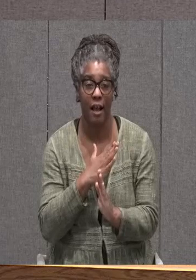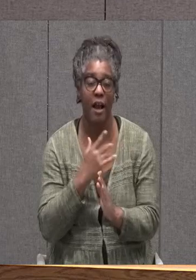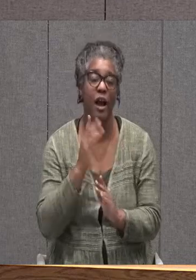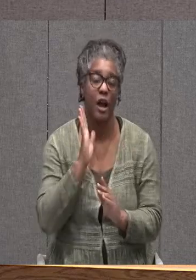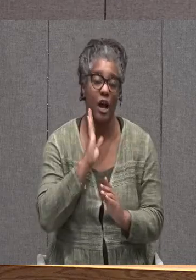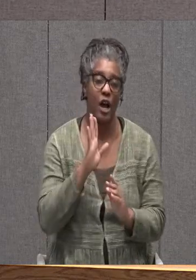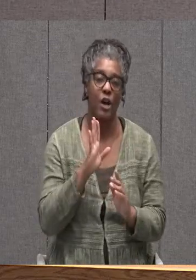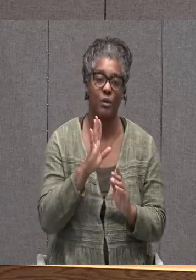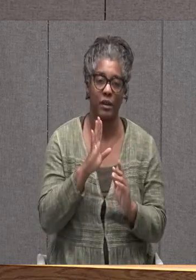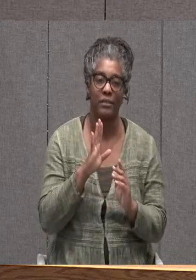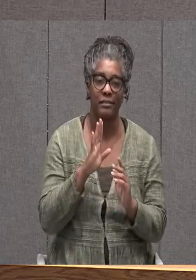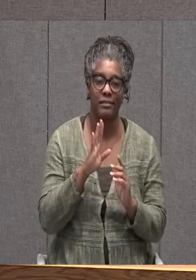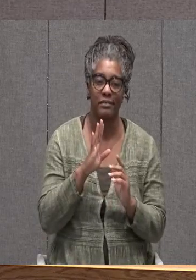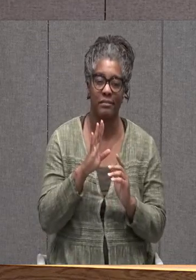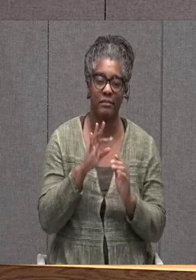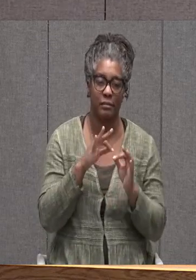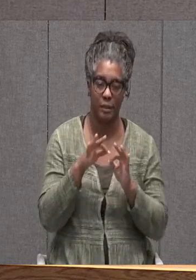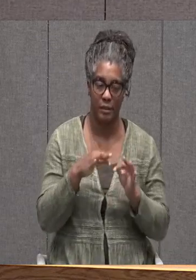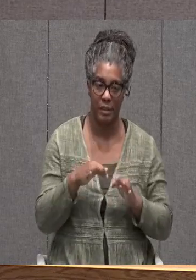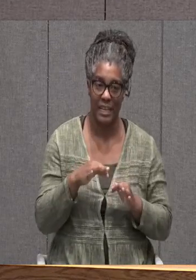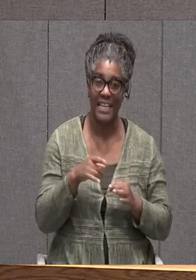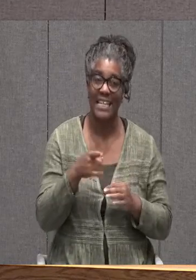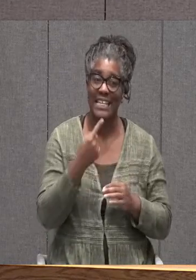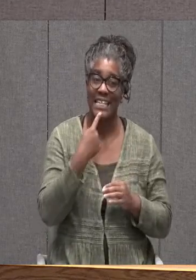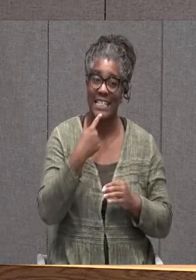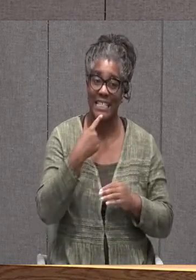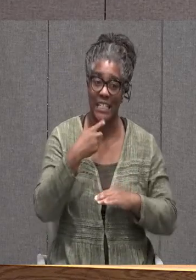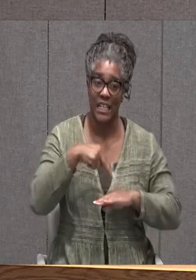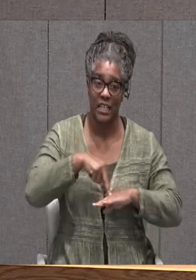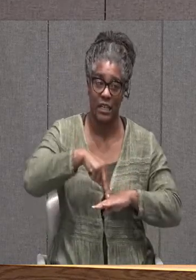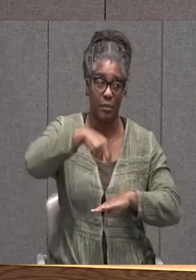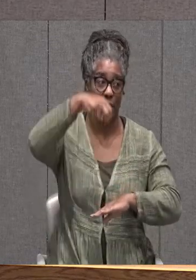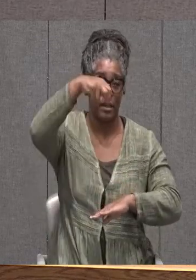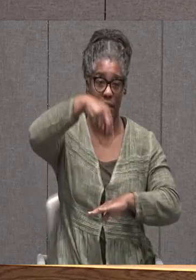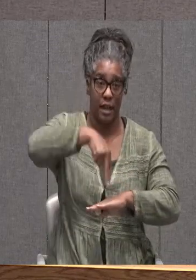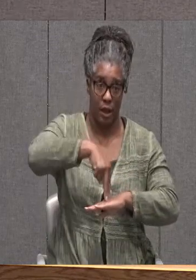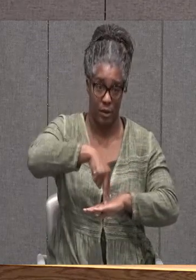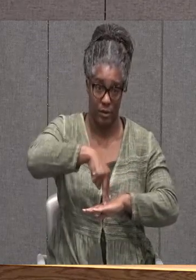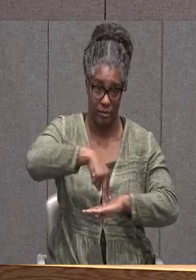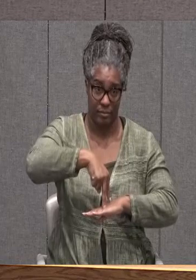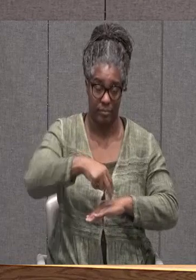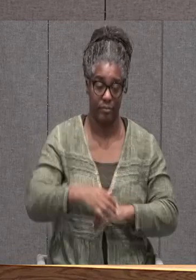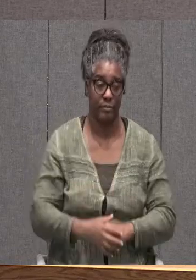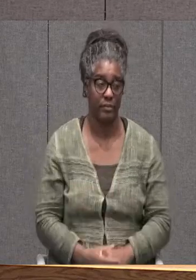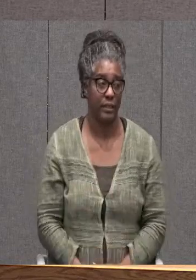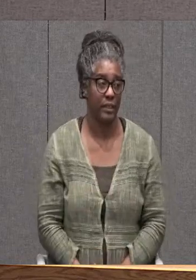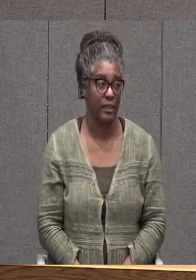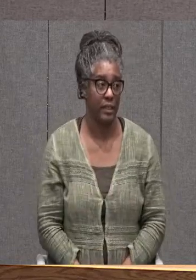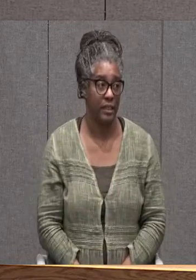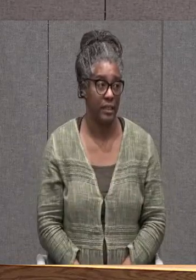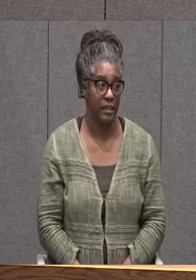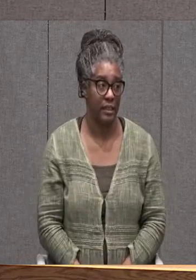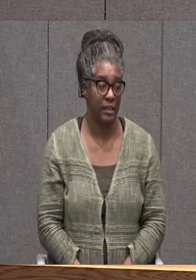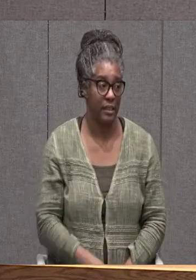The first thing he says is, jump up and down, so lets do that, jump up and down, and then you're going wiggle your hips.